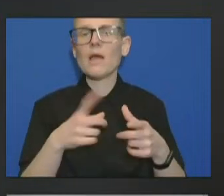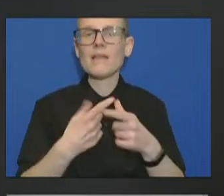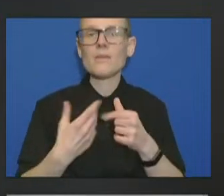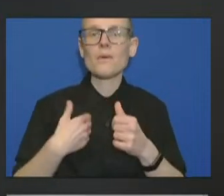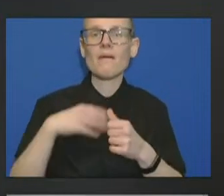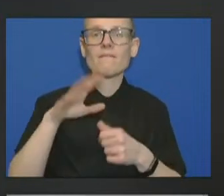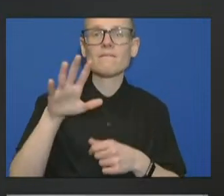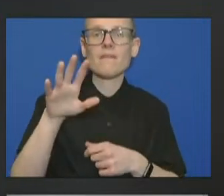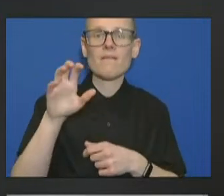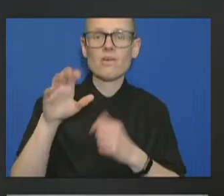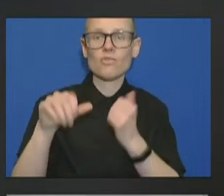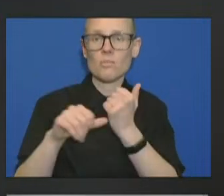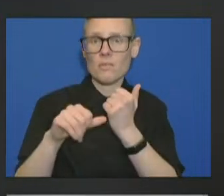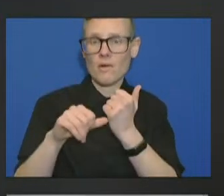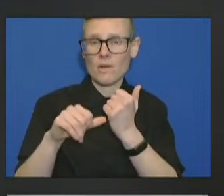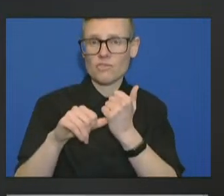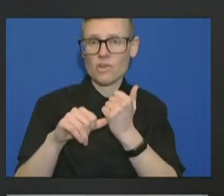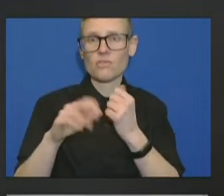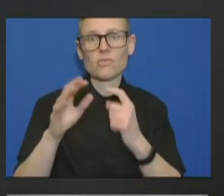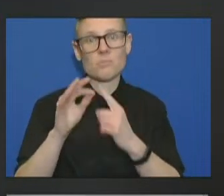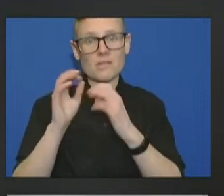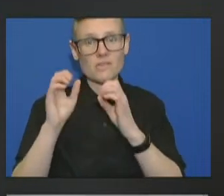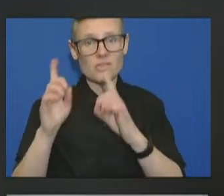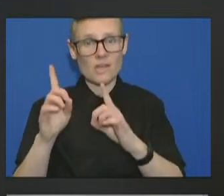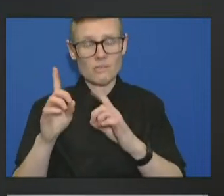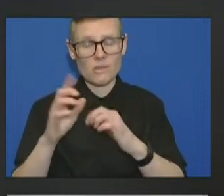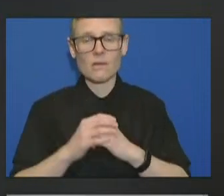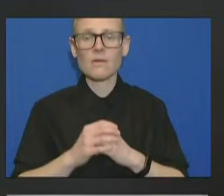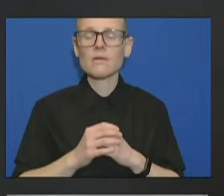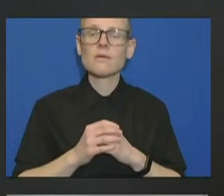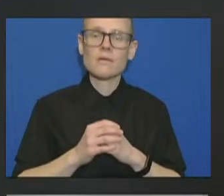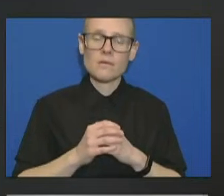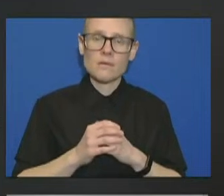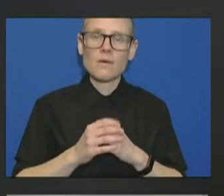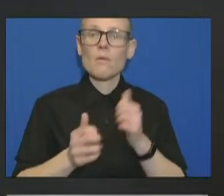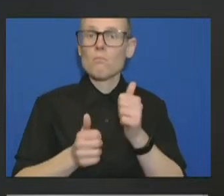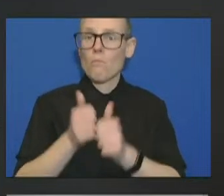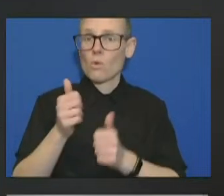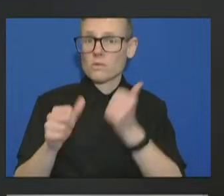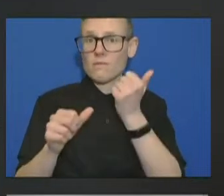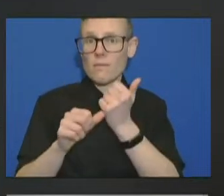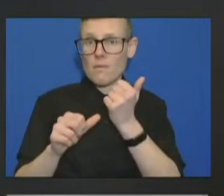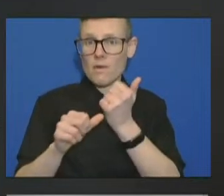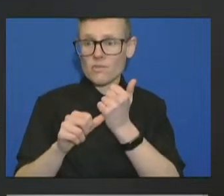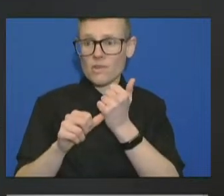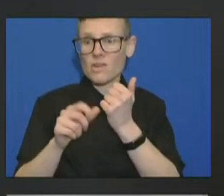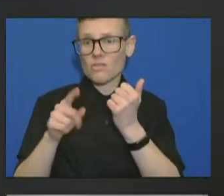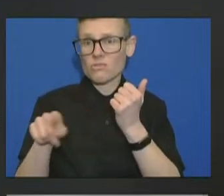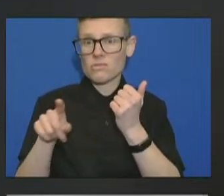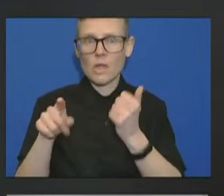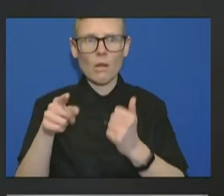specialists spaces in in that as well. And then 500 para